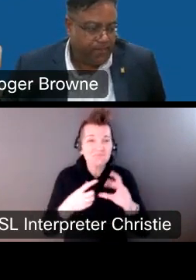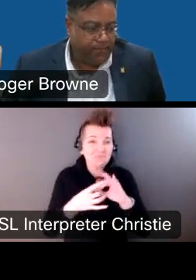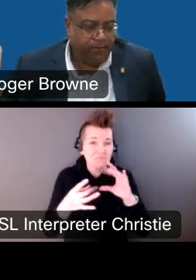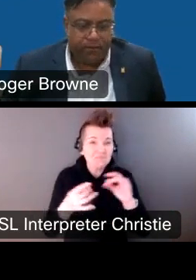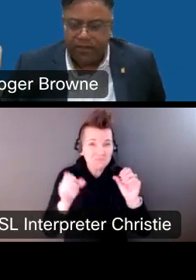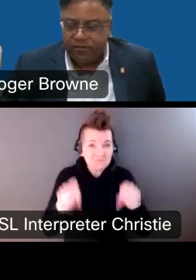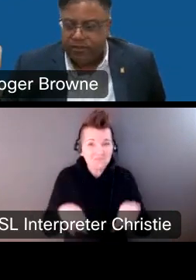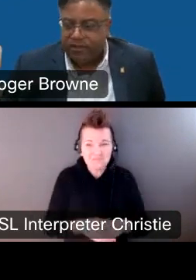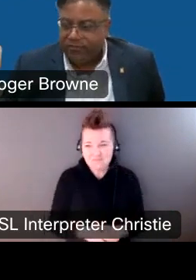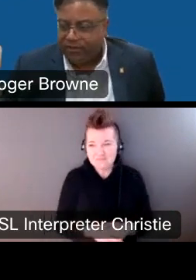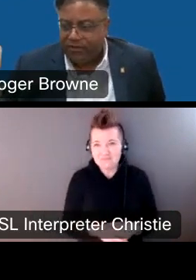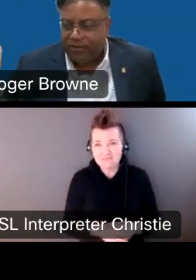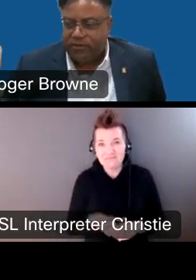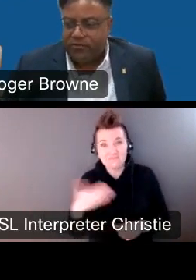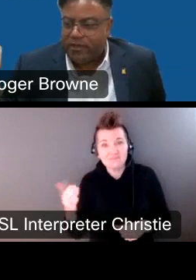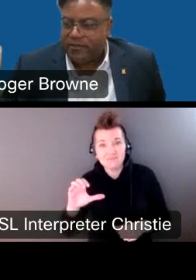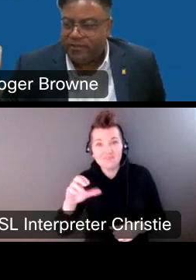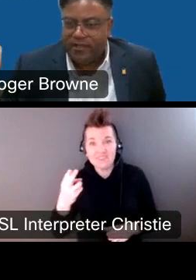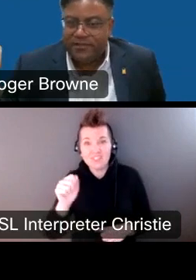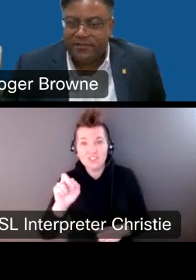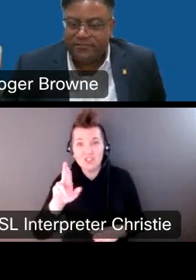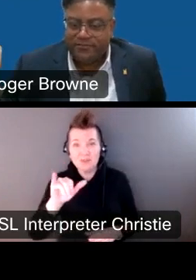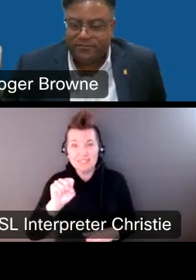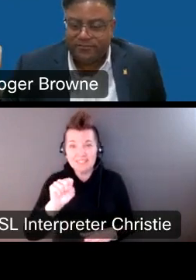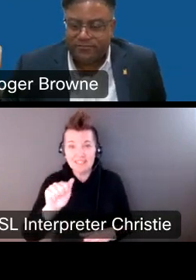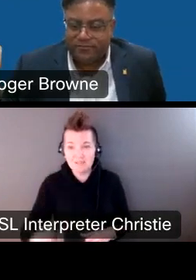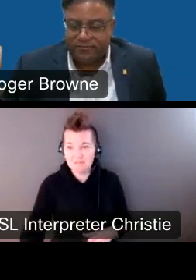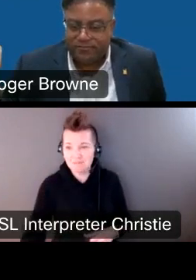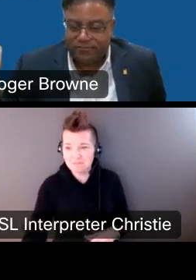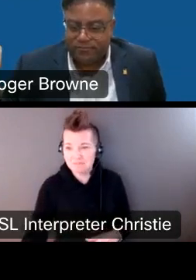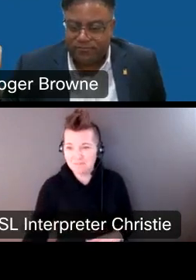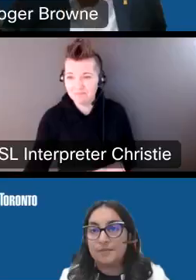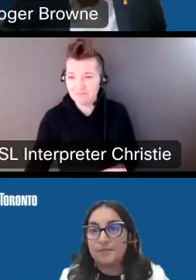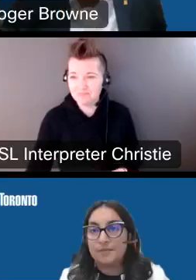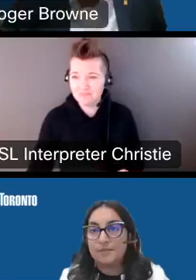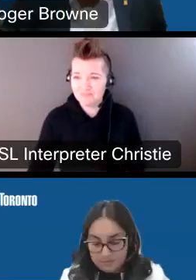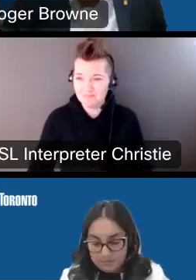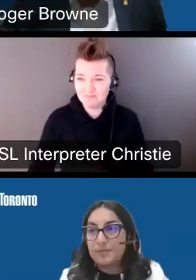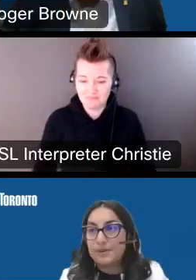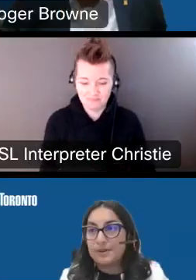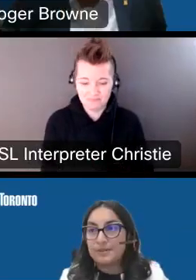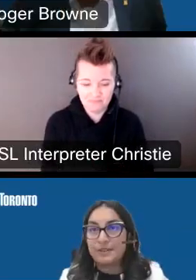Charissa, if I could bring you back to the stage. Charissa Iogna: Perfect.